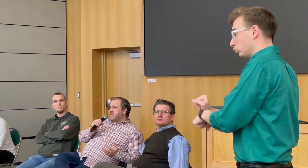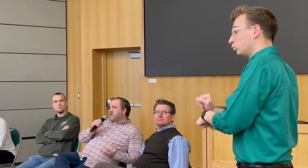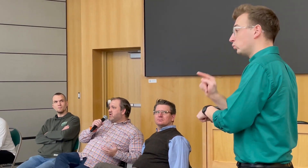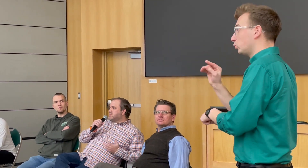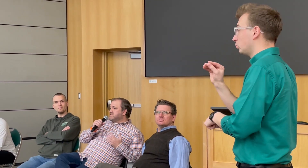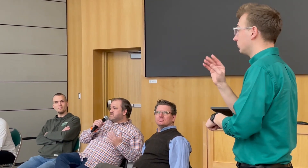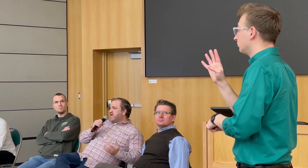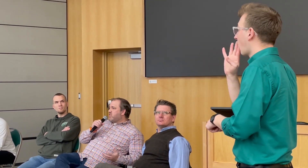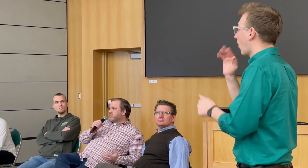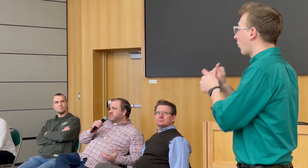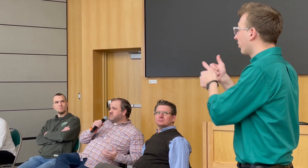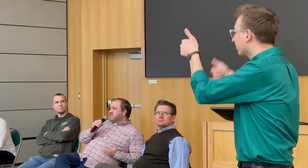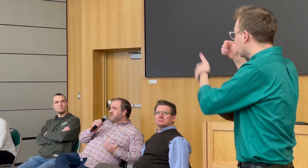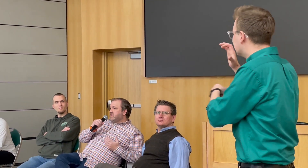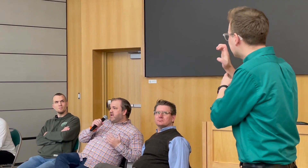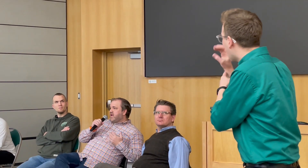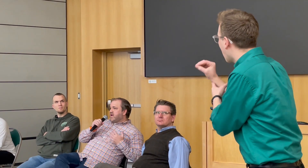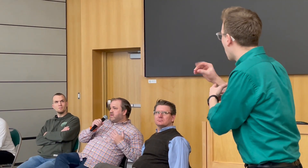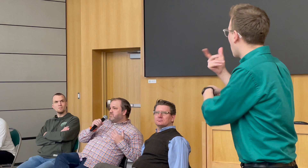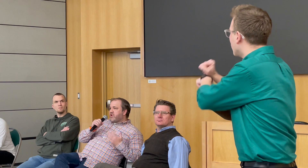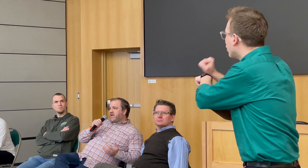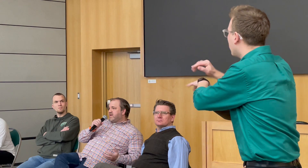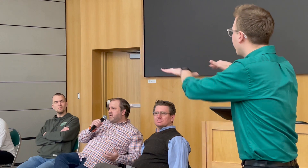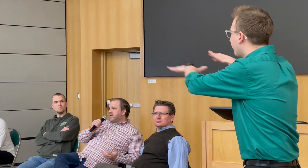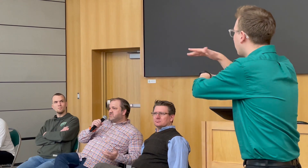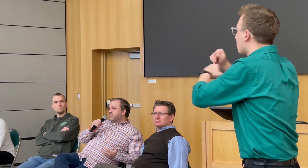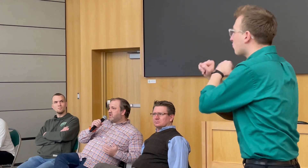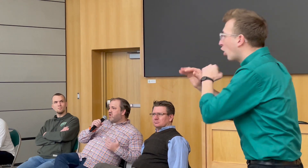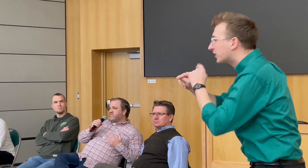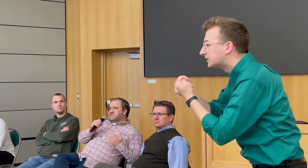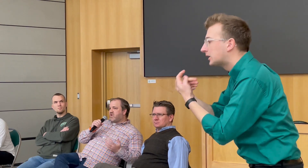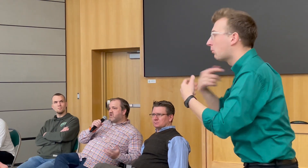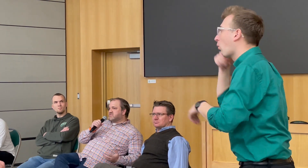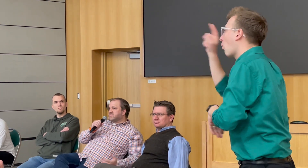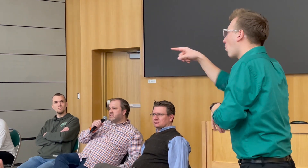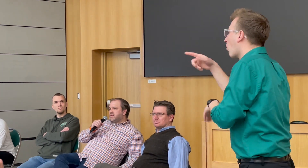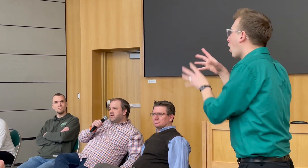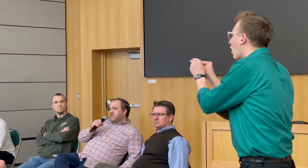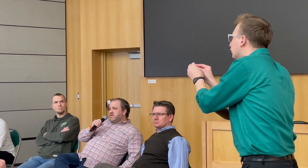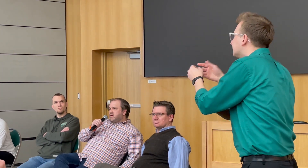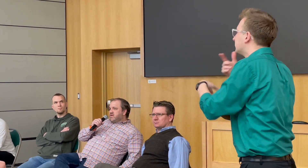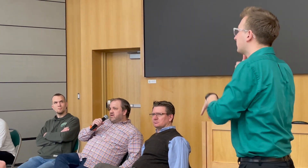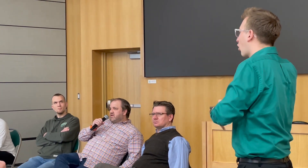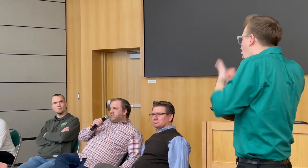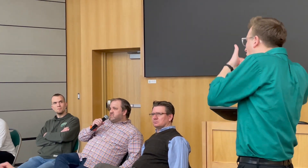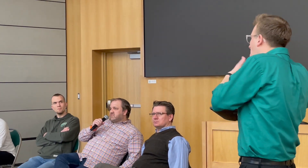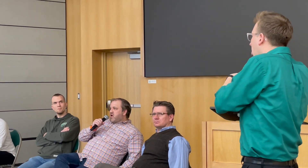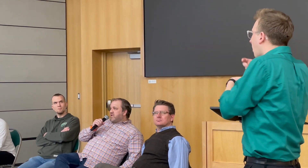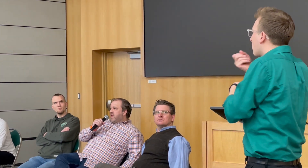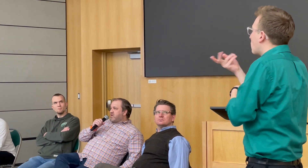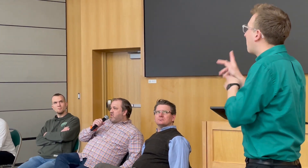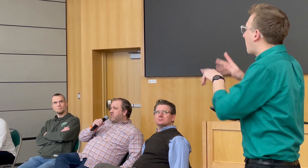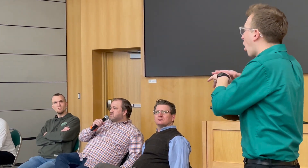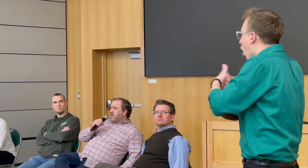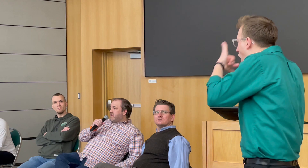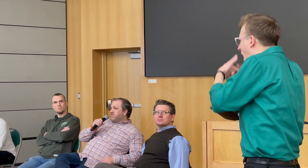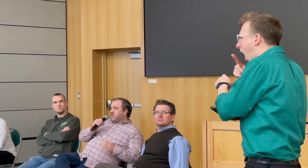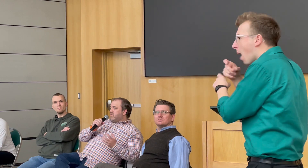CEOs and stakeholders and marketing teams during conference calls just complicated calls dealing